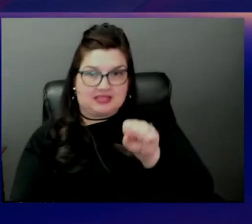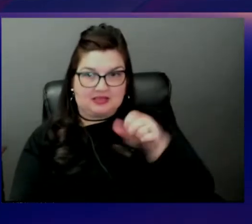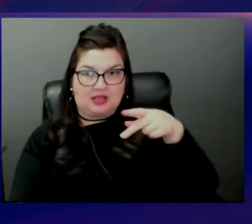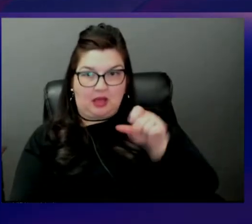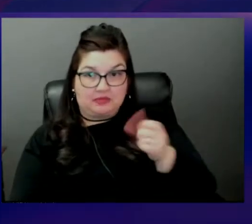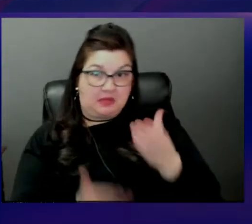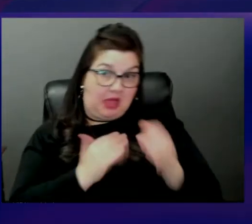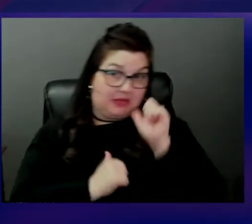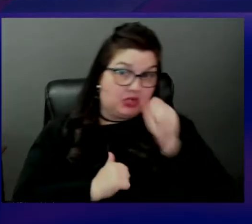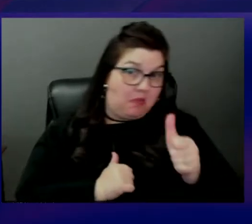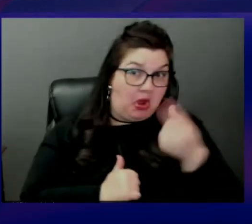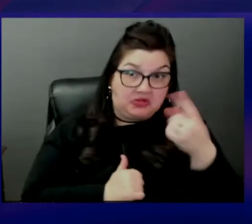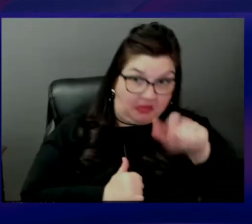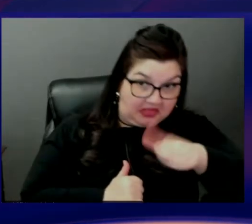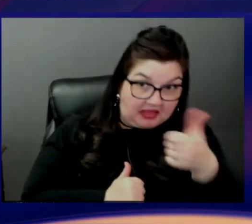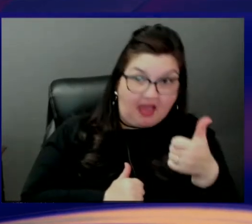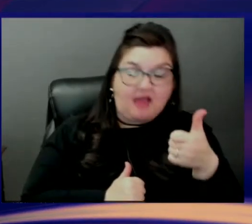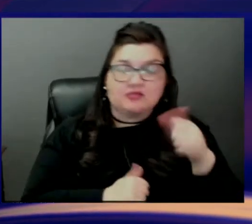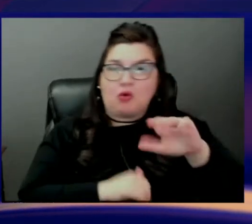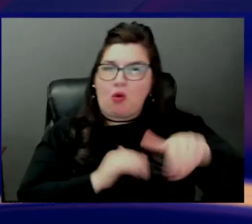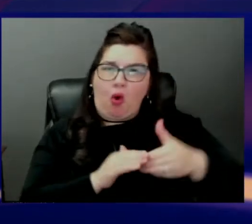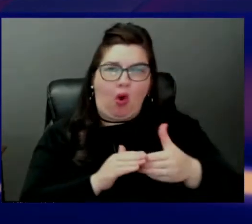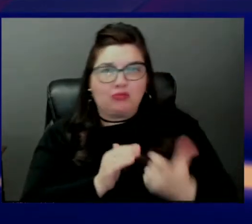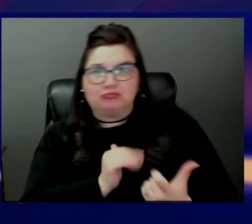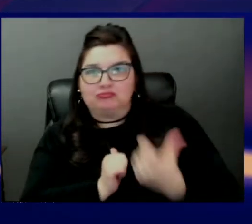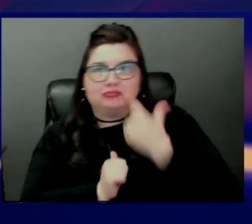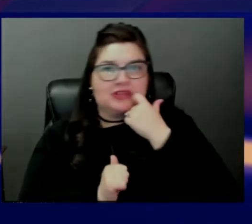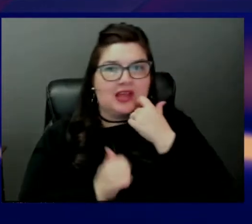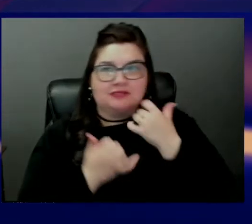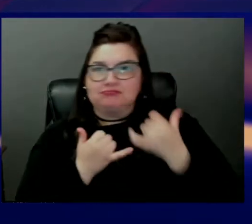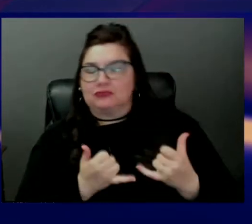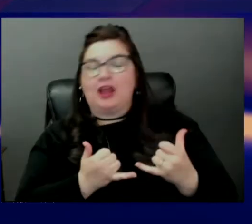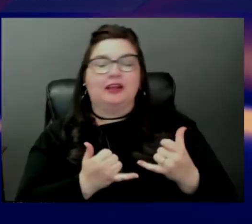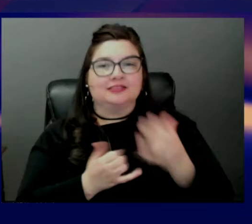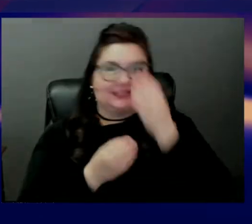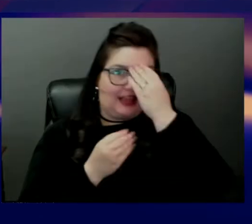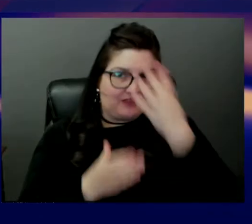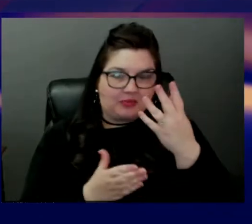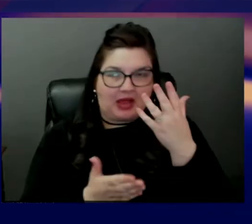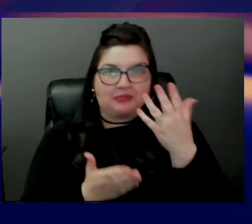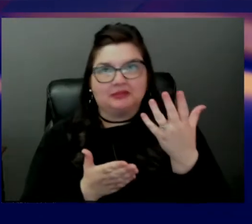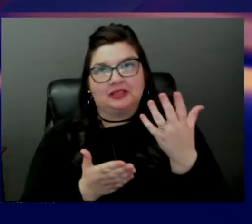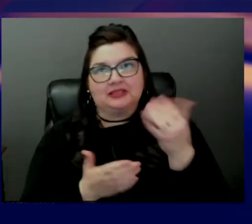So they can get all the latest and greatest updates. Today we have Sysops, tomorrow we'll probably still have sysops. (Grobelny and Suman laugh)